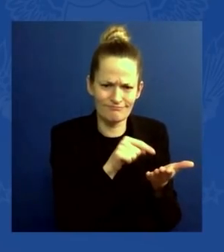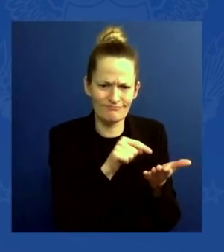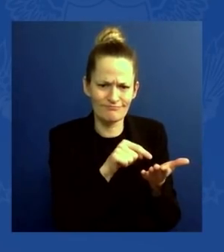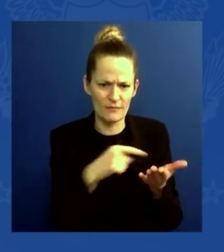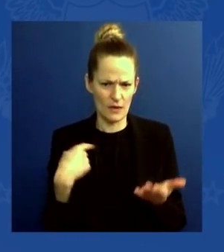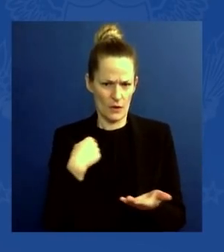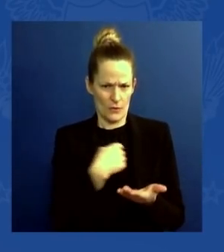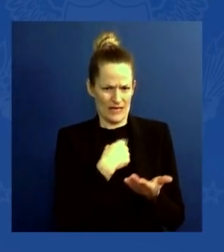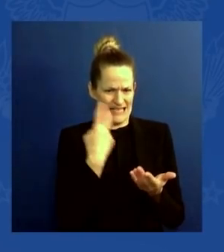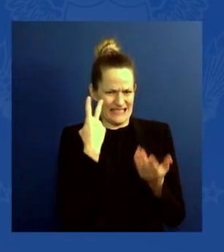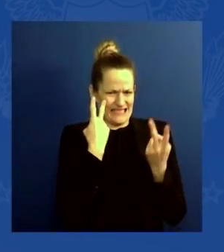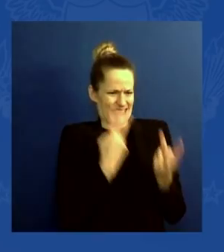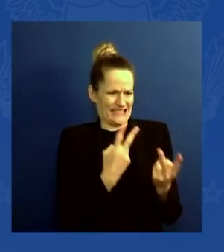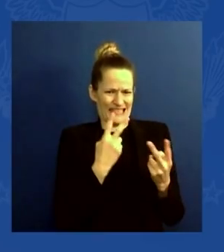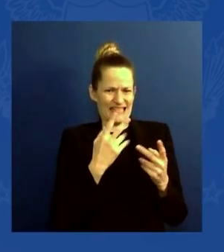again, I apologize for repeating myself --